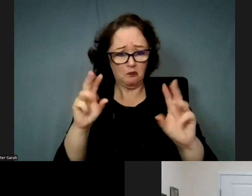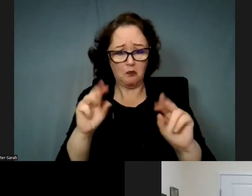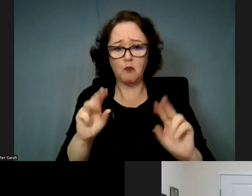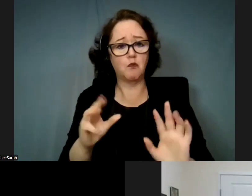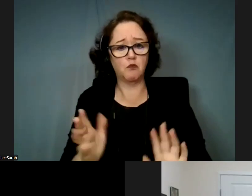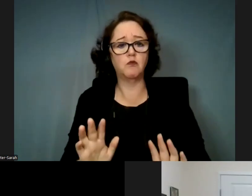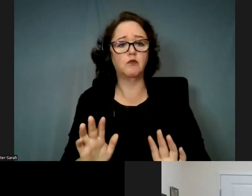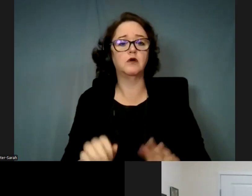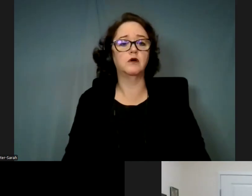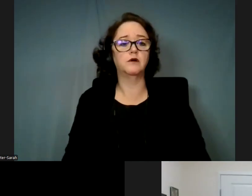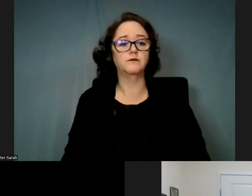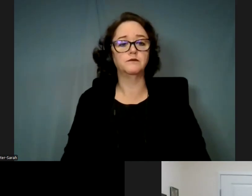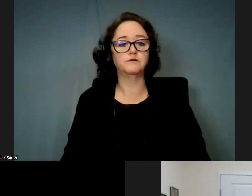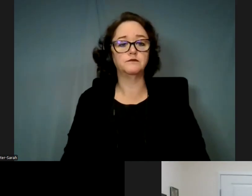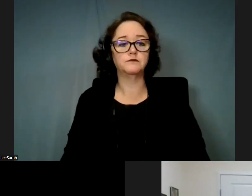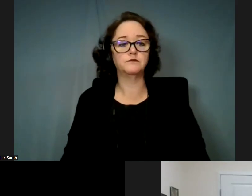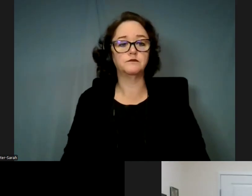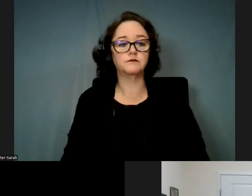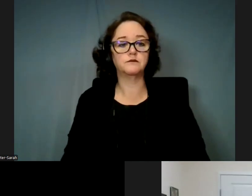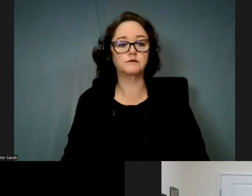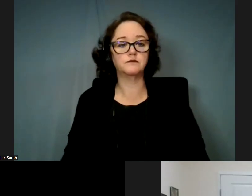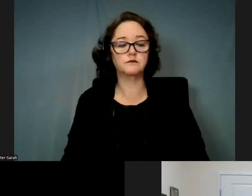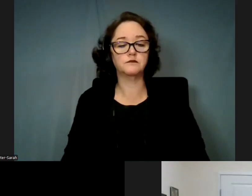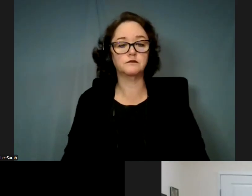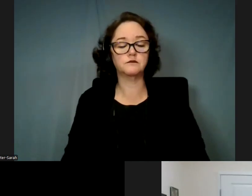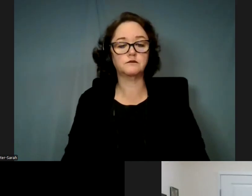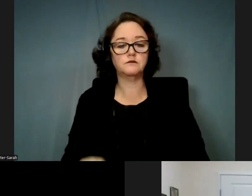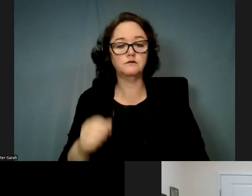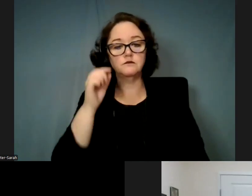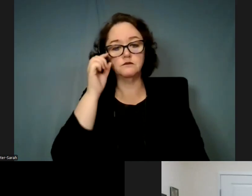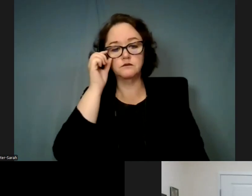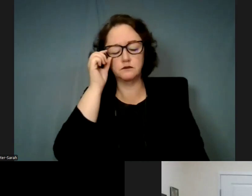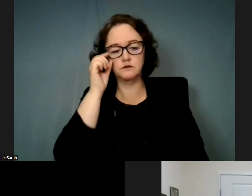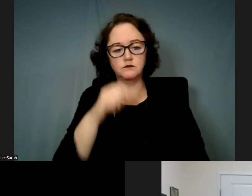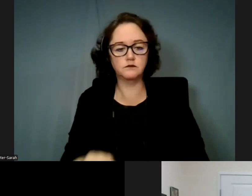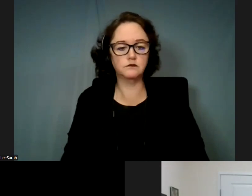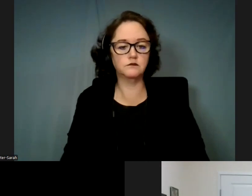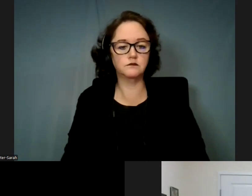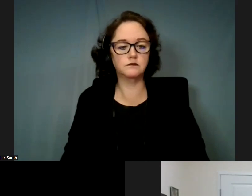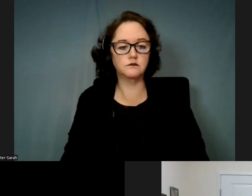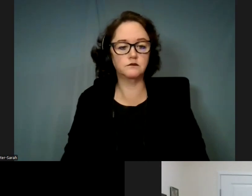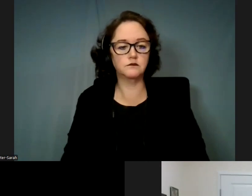want to make why you see certain motions in my body clear, before